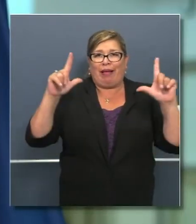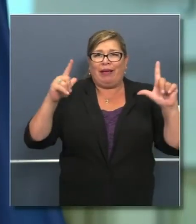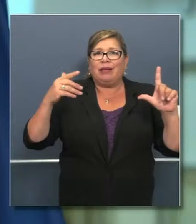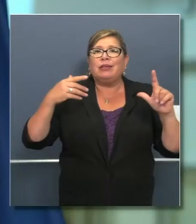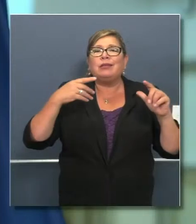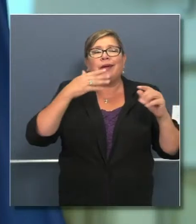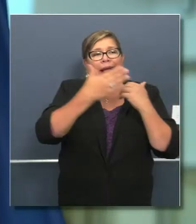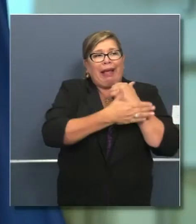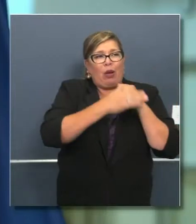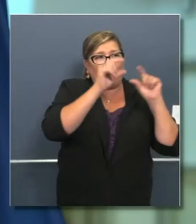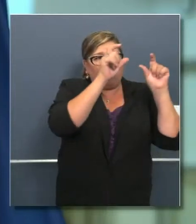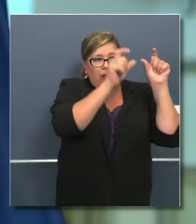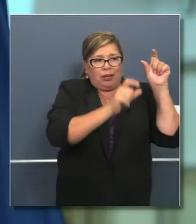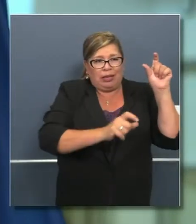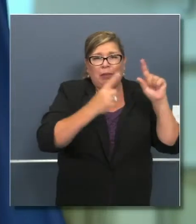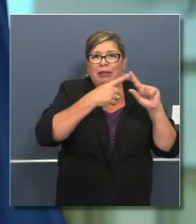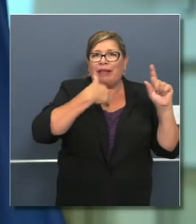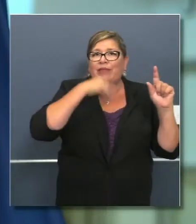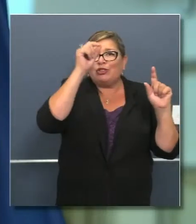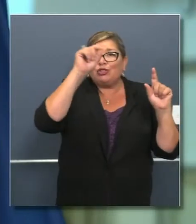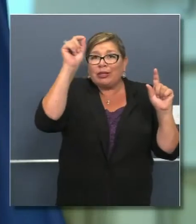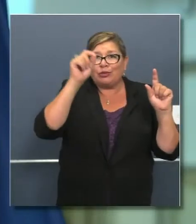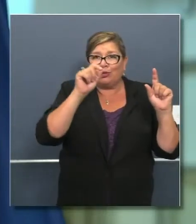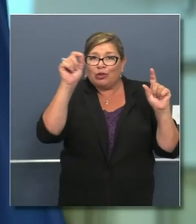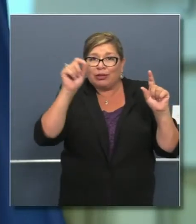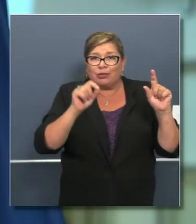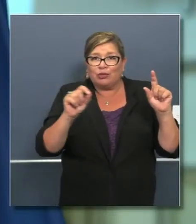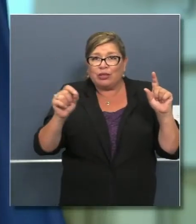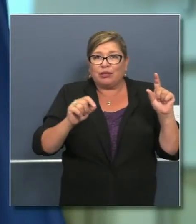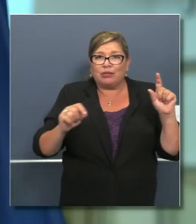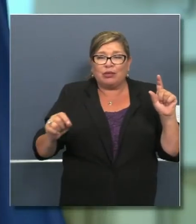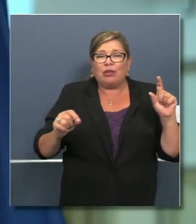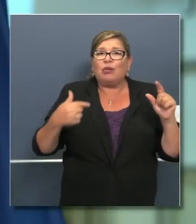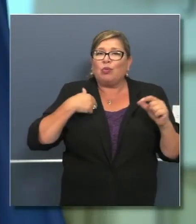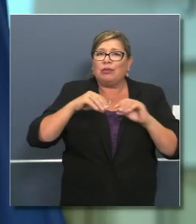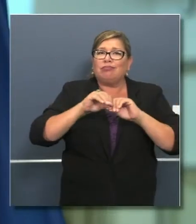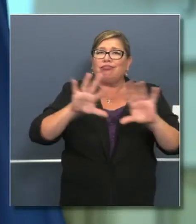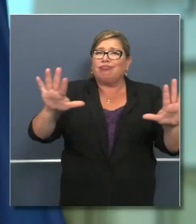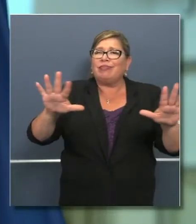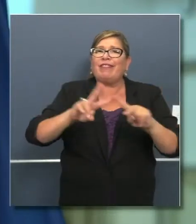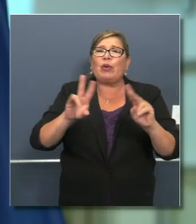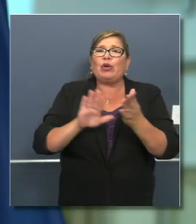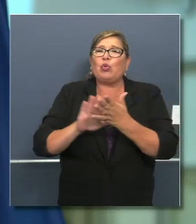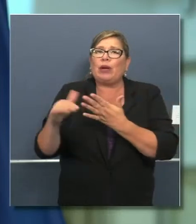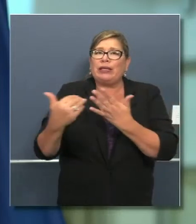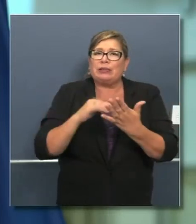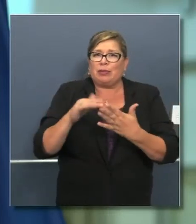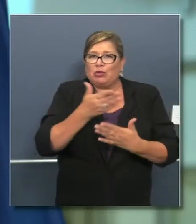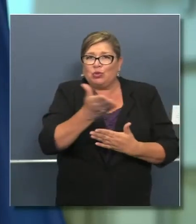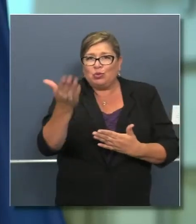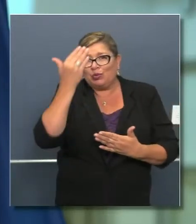they're not again all that was put out in very public way and so that's the spirit that we look